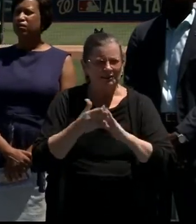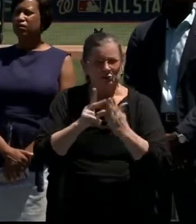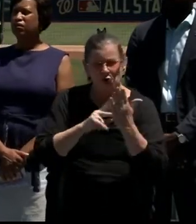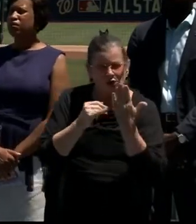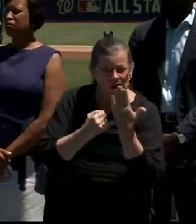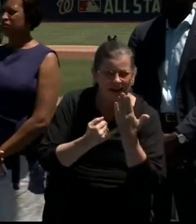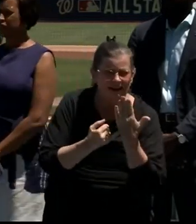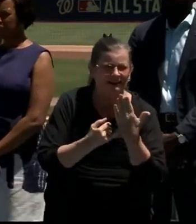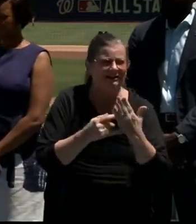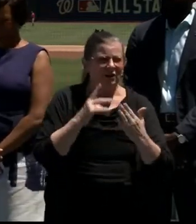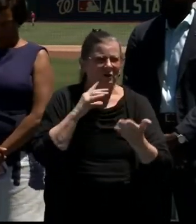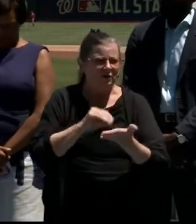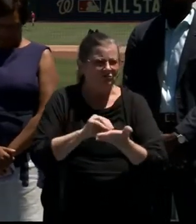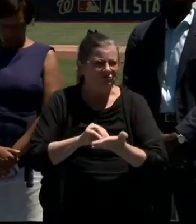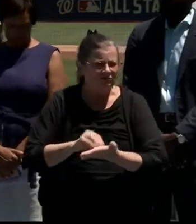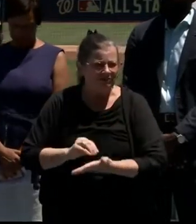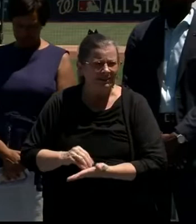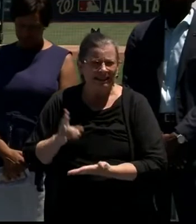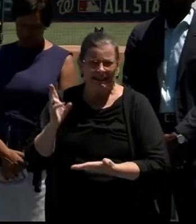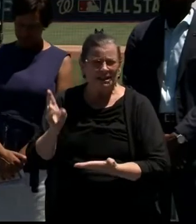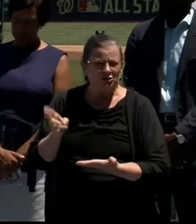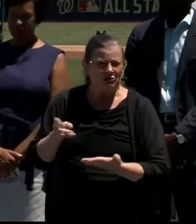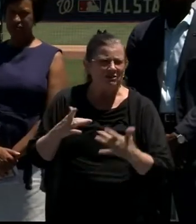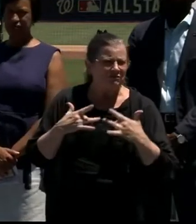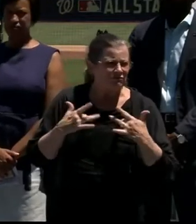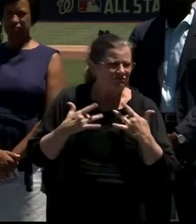CITIZENS LONG AFTER THE LAST PLAY OF THE ALL-STAR GAME.